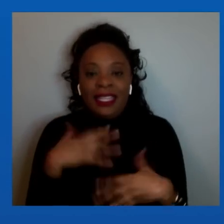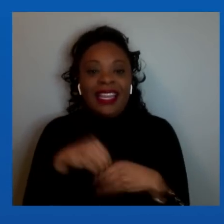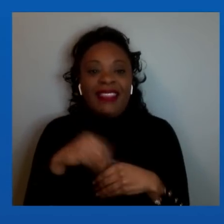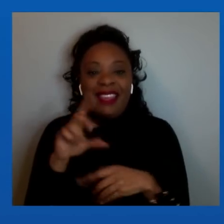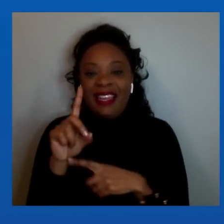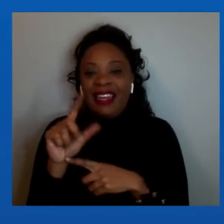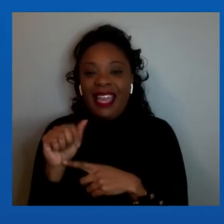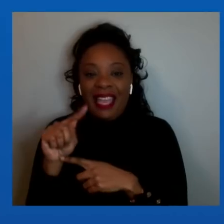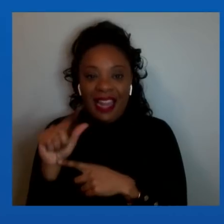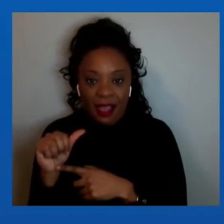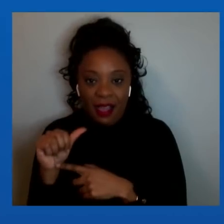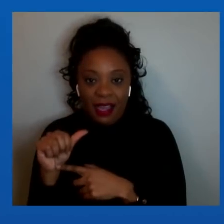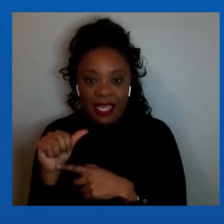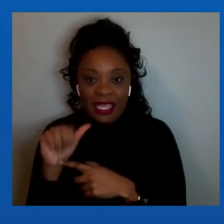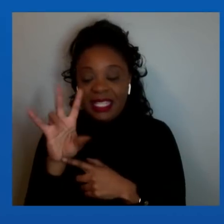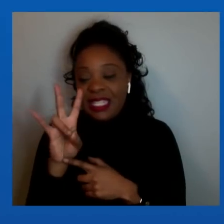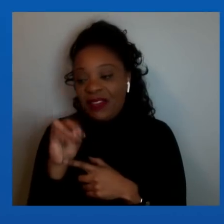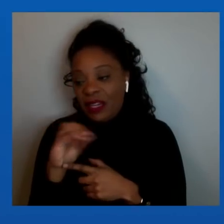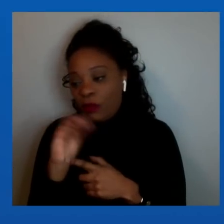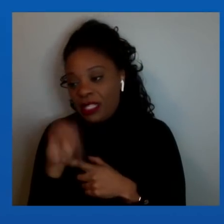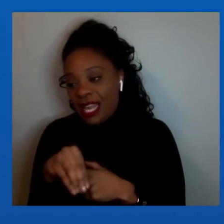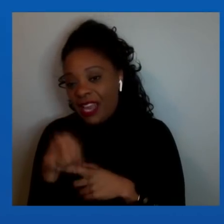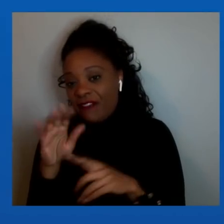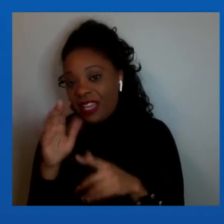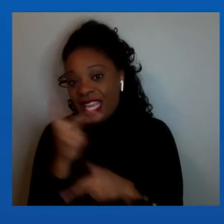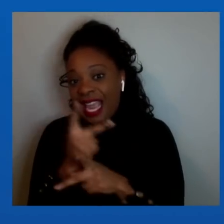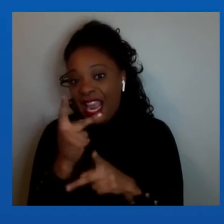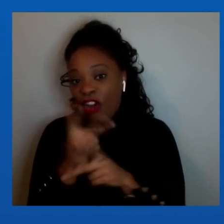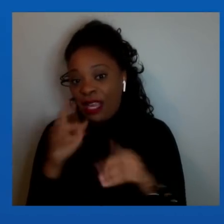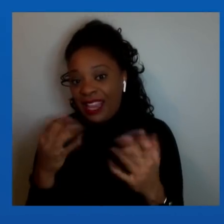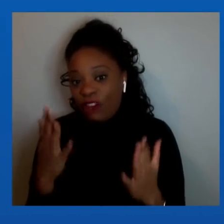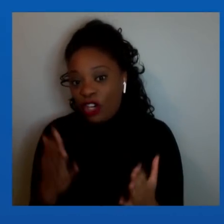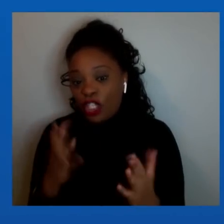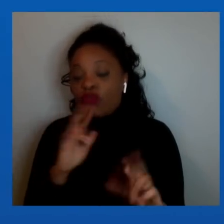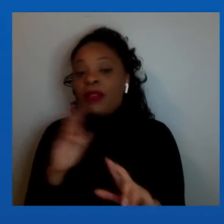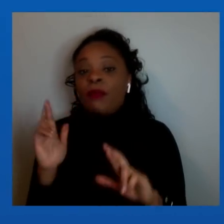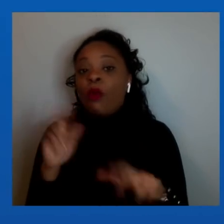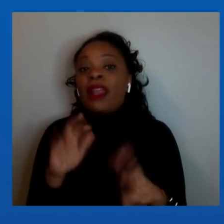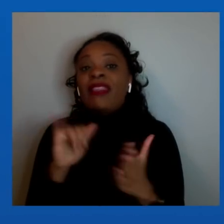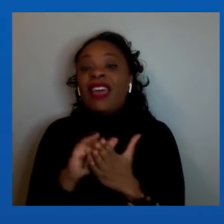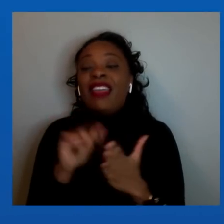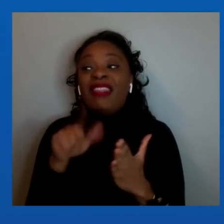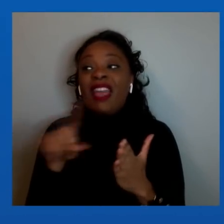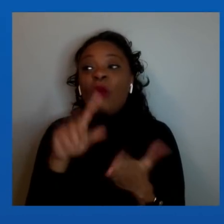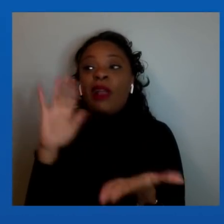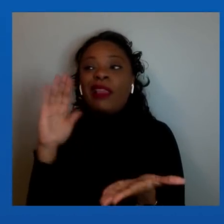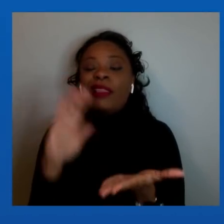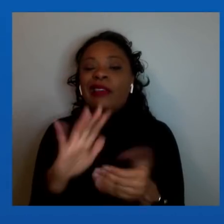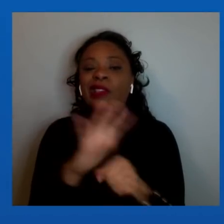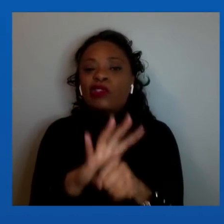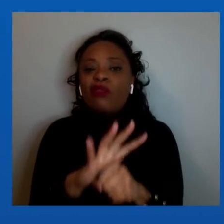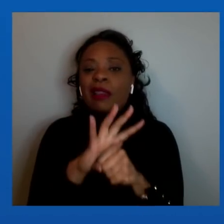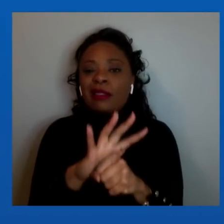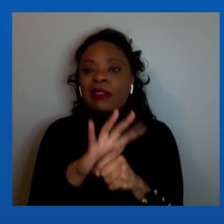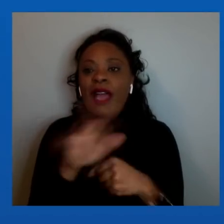Seventy percent of caregivers reported that they were less stressed about making ends meet.